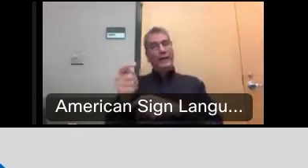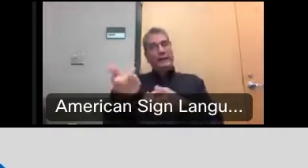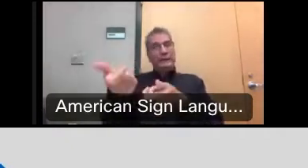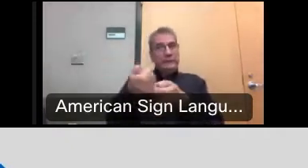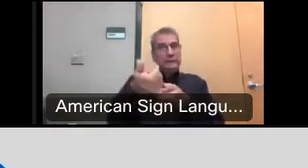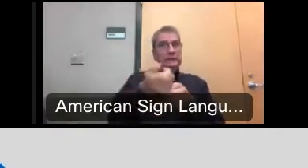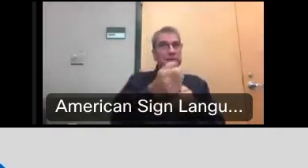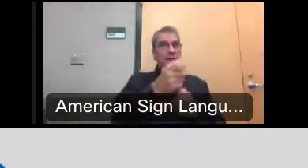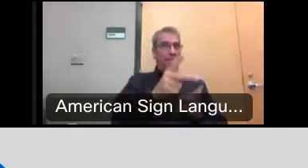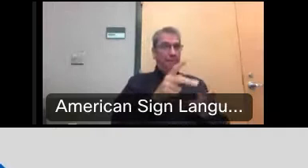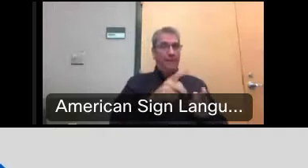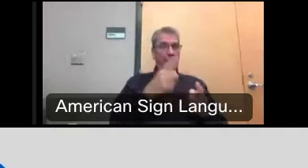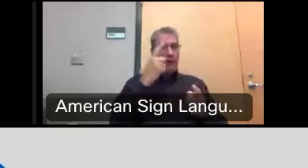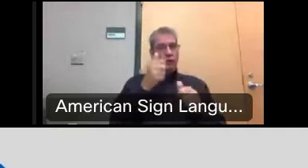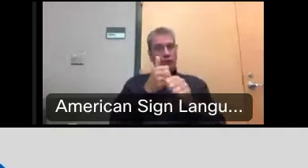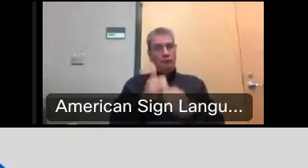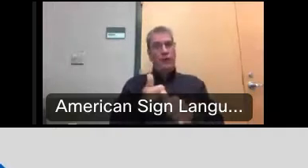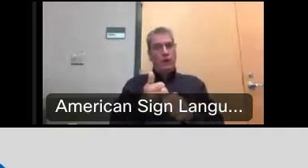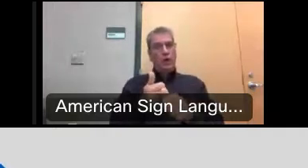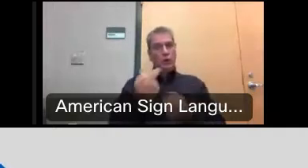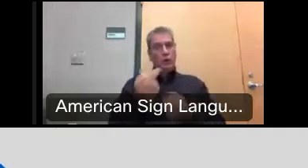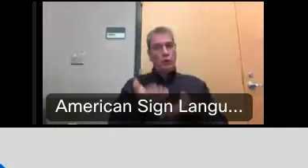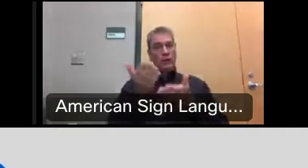the recommendations that we're making are sound and they're going to provide them with